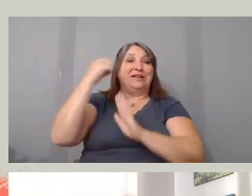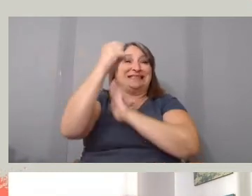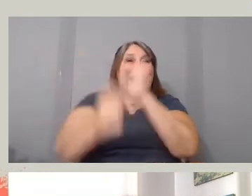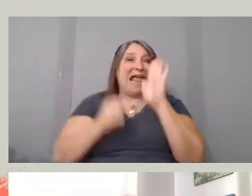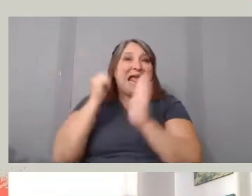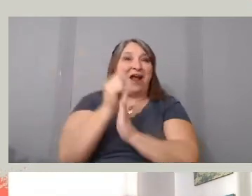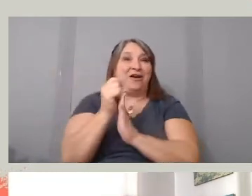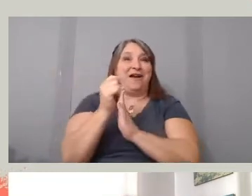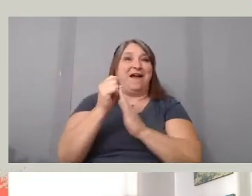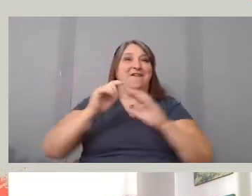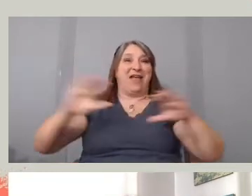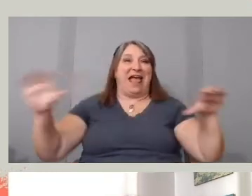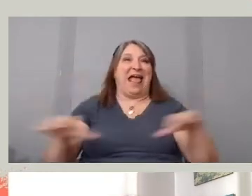and organizing in the '70s,